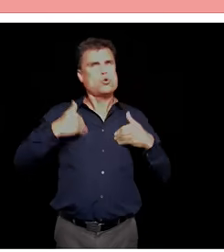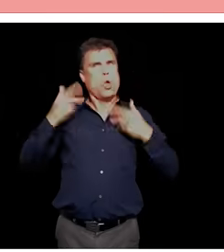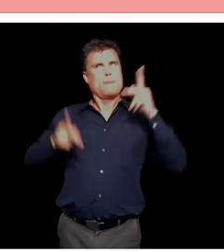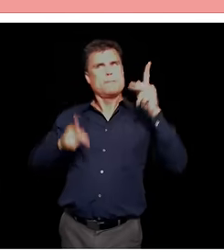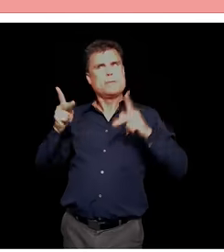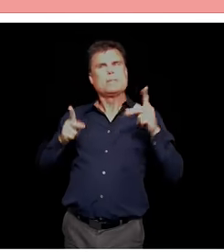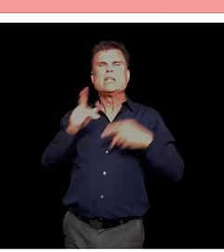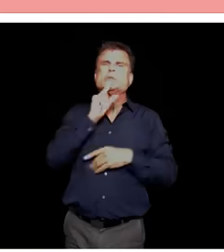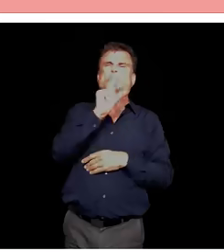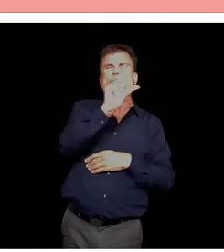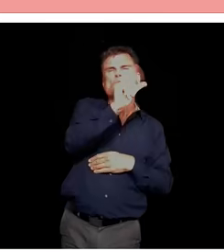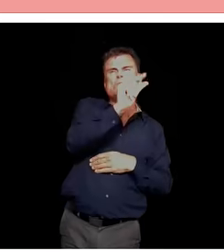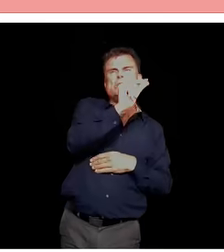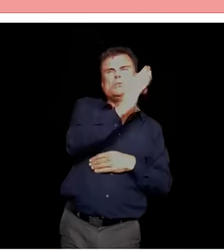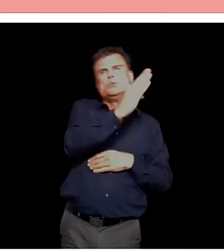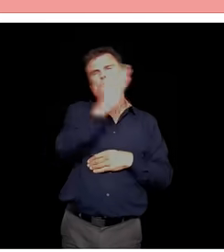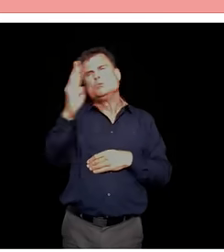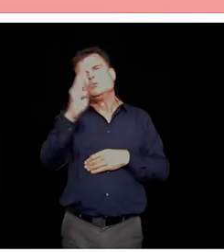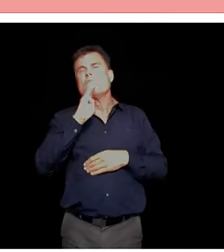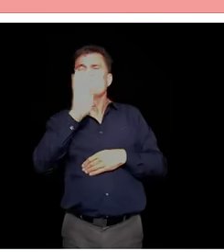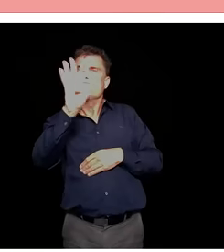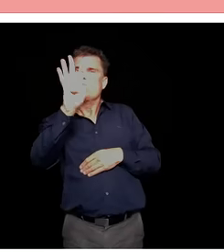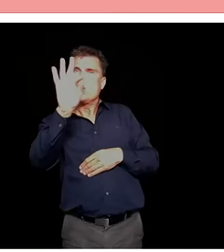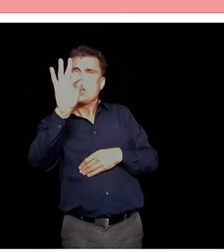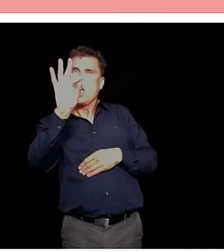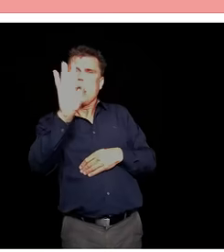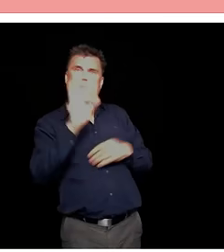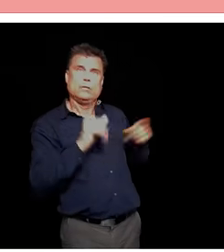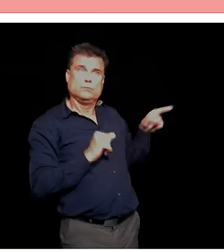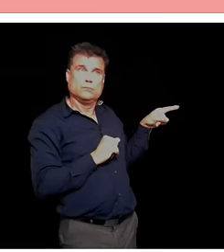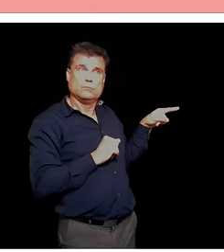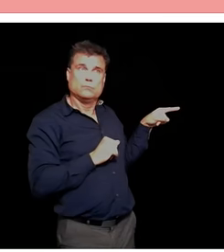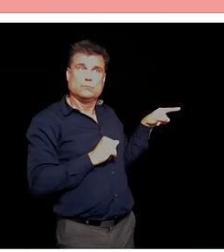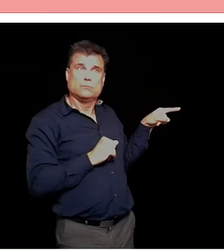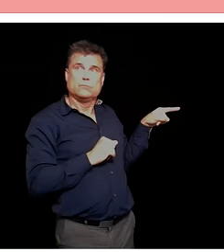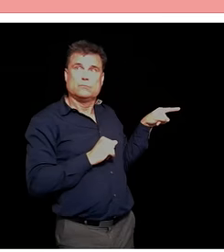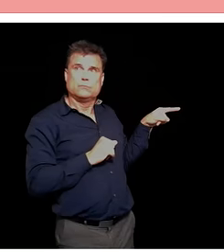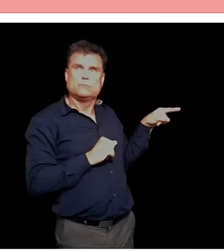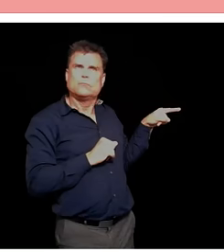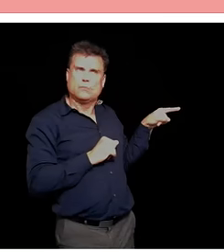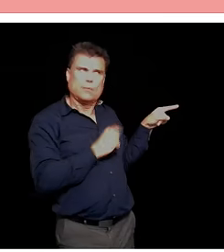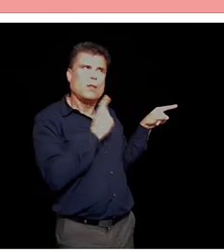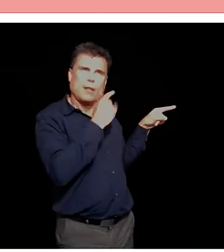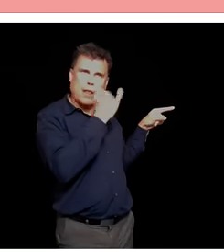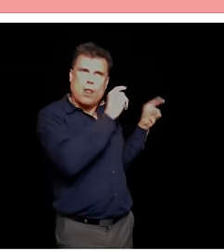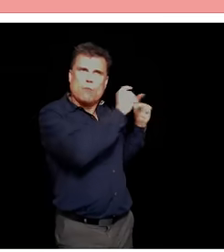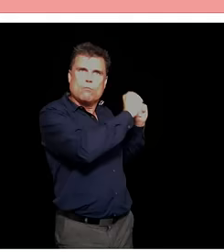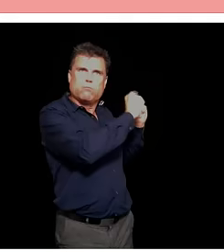That is the date that the lapse test was reported as you can see we've had a substantial